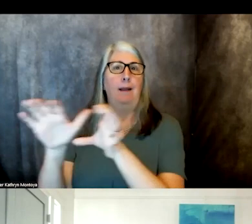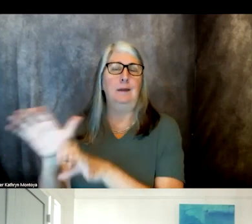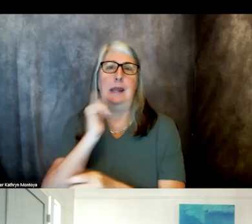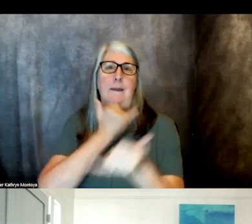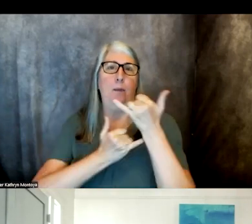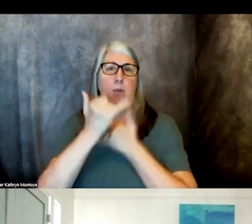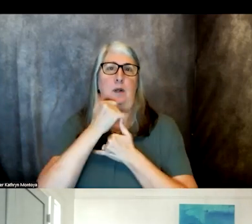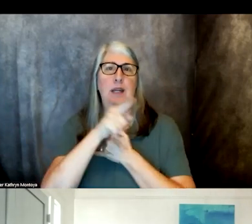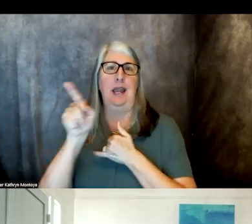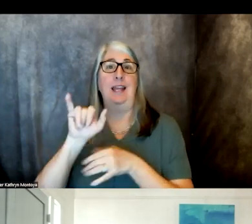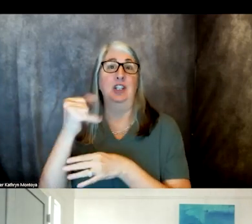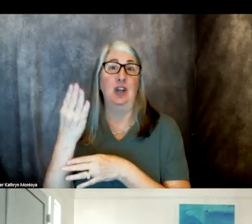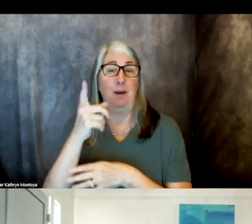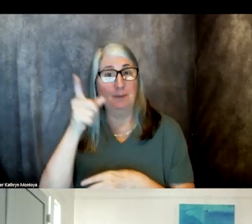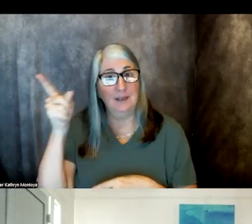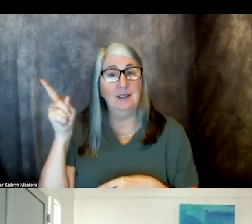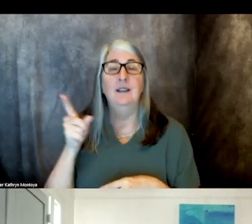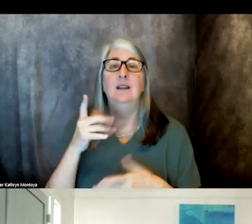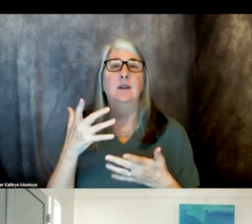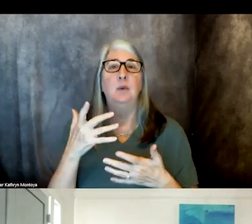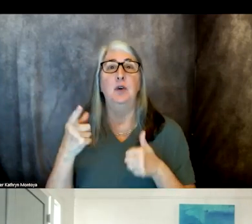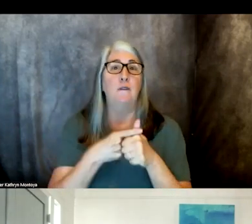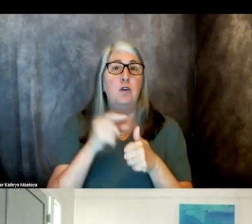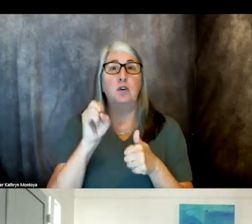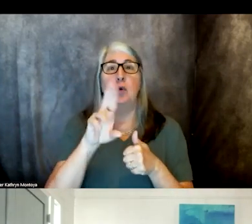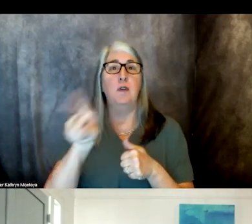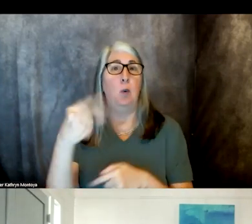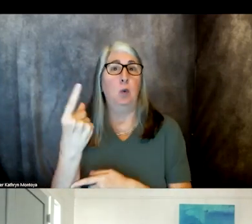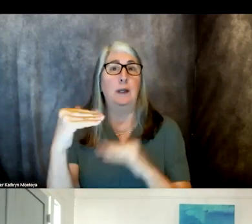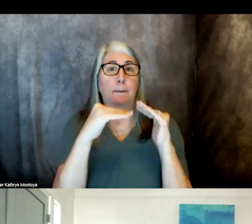JOBS ESPECIALLY IF THEY ARE THE FIRST OR ONLY PEER SUPPORT OR THE